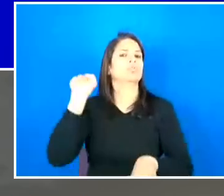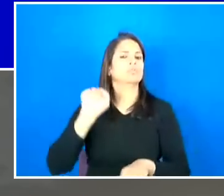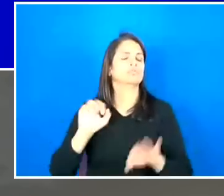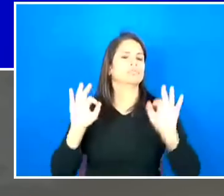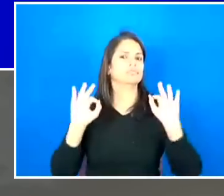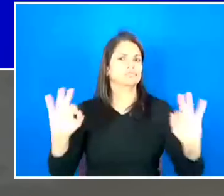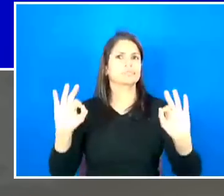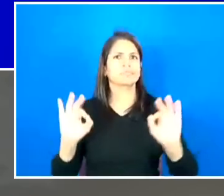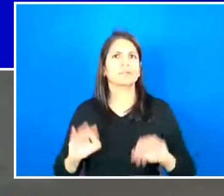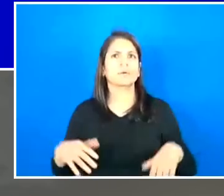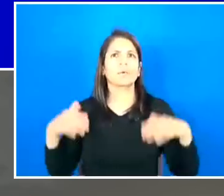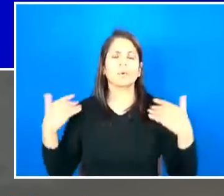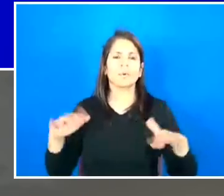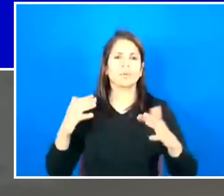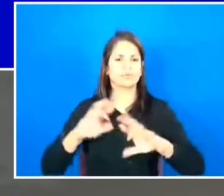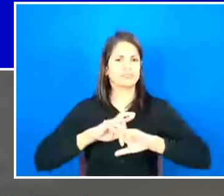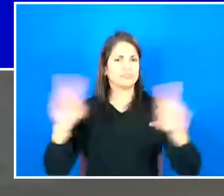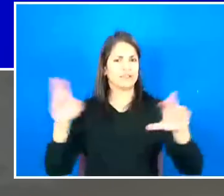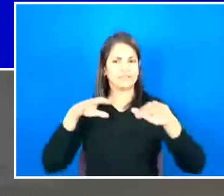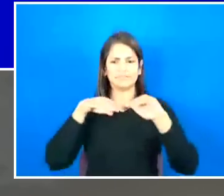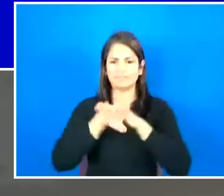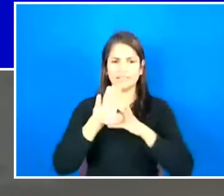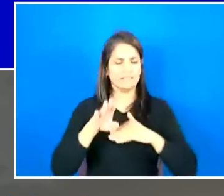DIVIDE AND THIS ISGONGI TO SUPERCHARGE THE